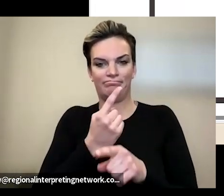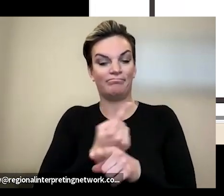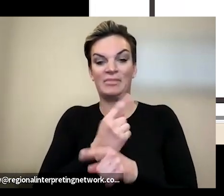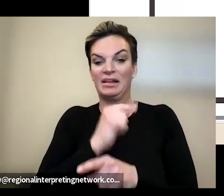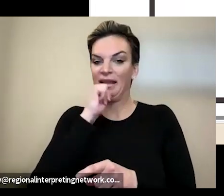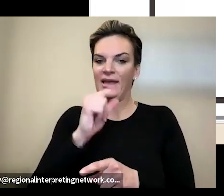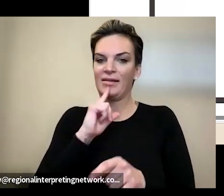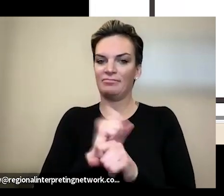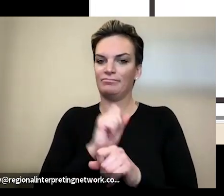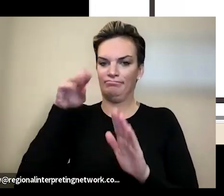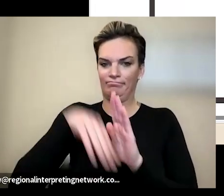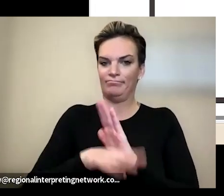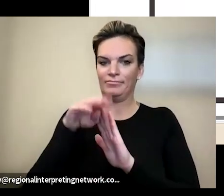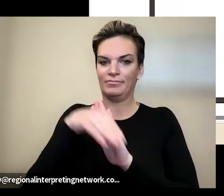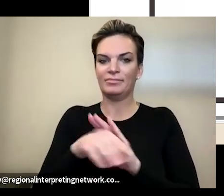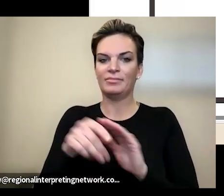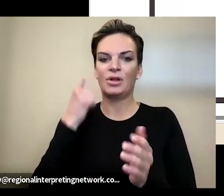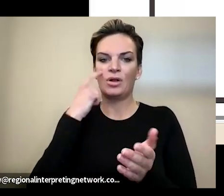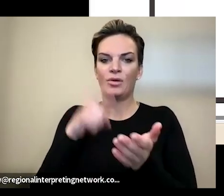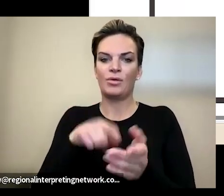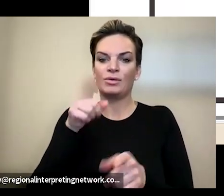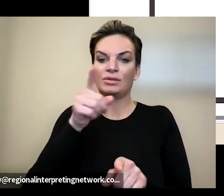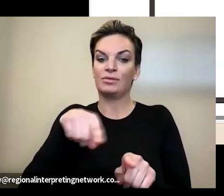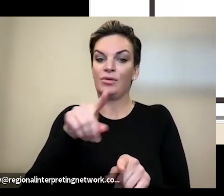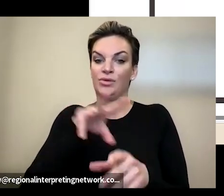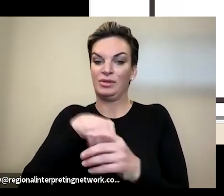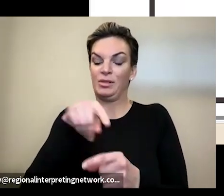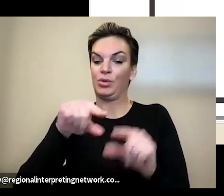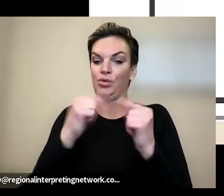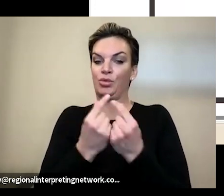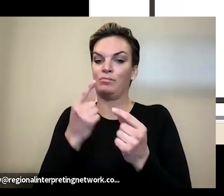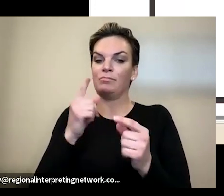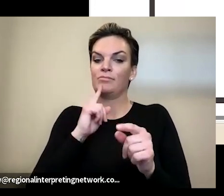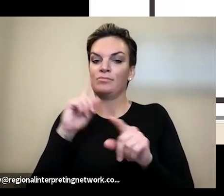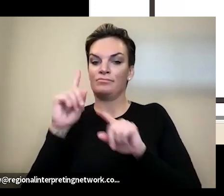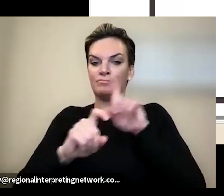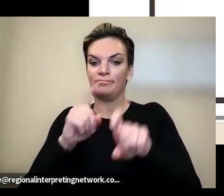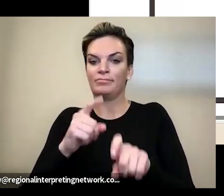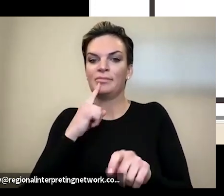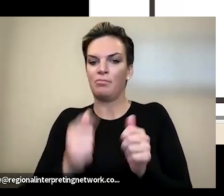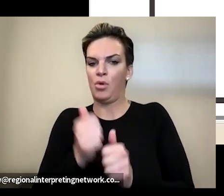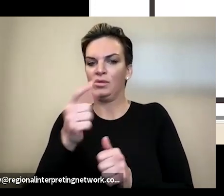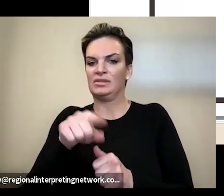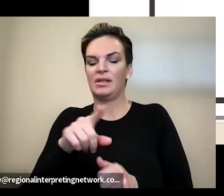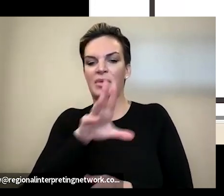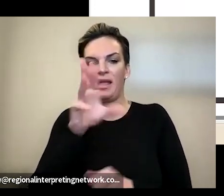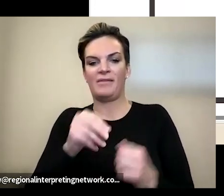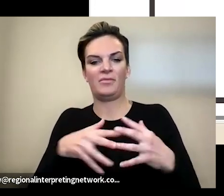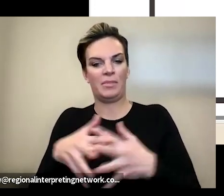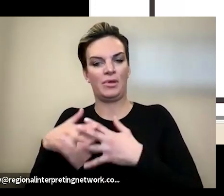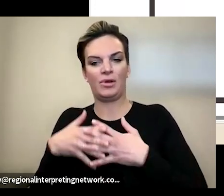more women, African-American individuals, and those who identify as being from other races, so the